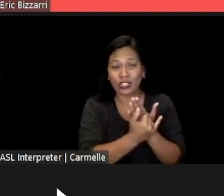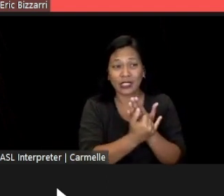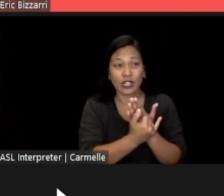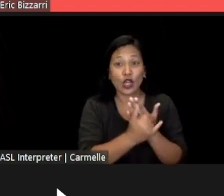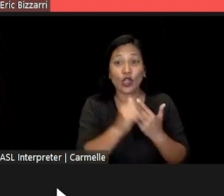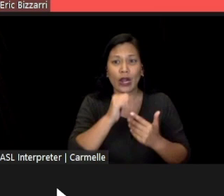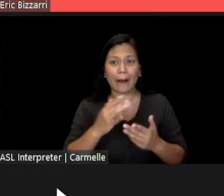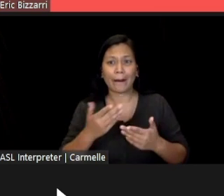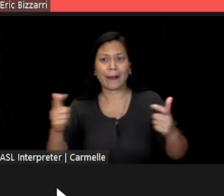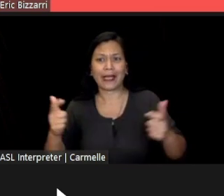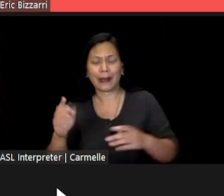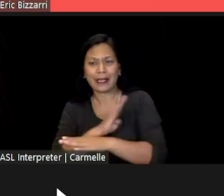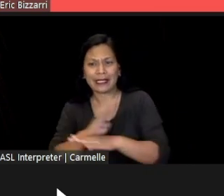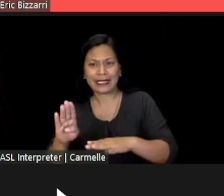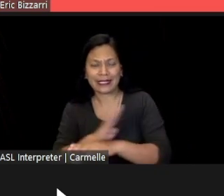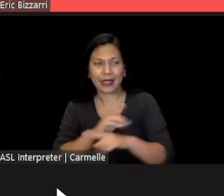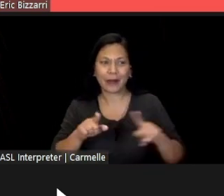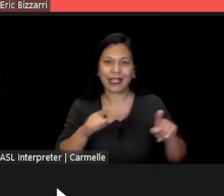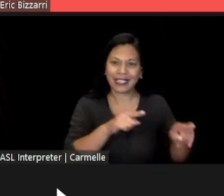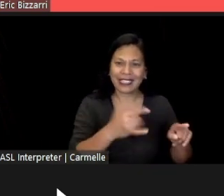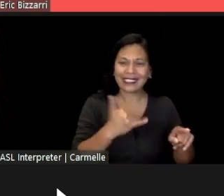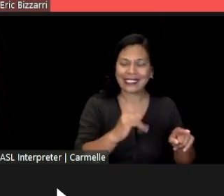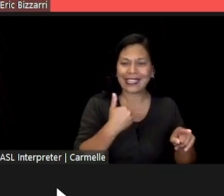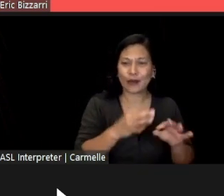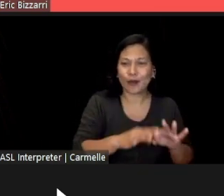you know, those storytellers and creators still have a voice.